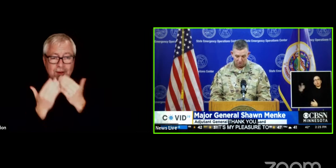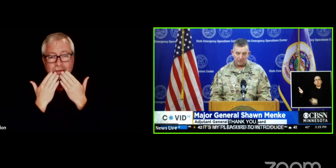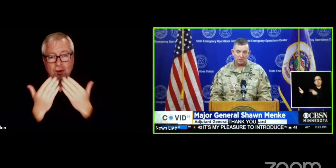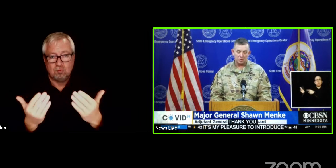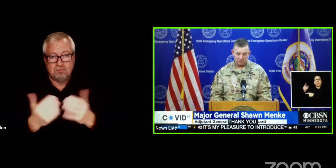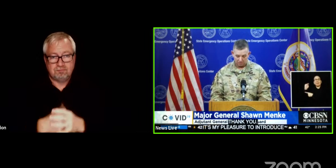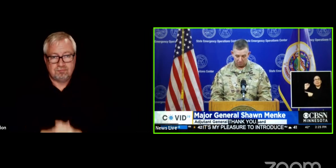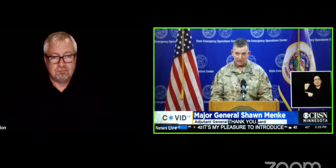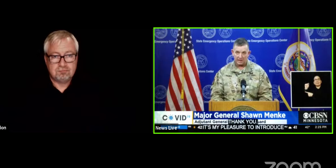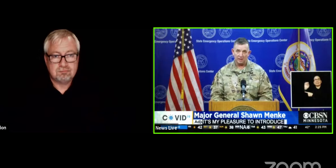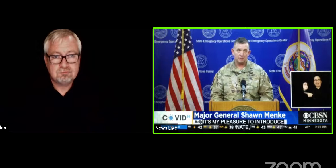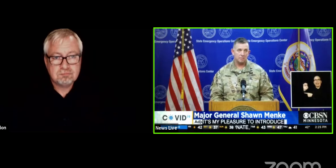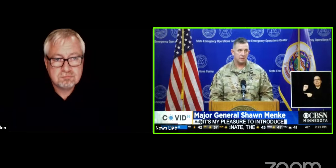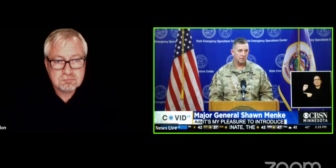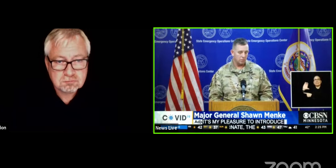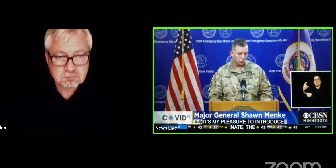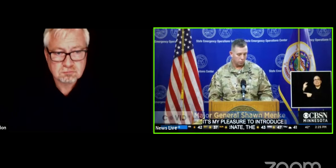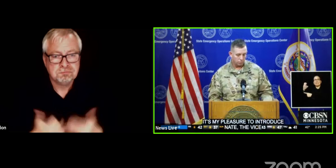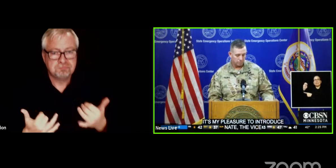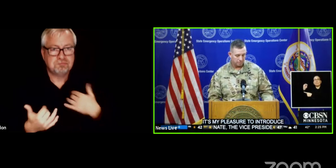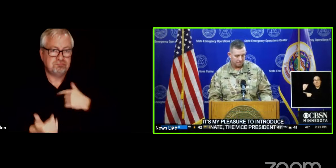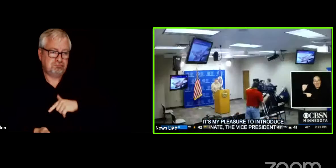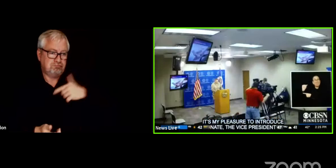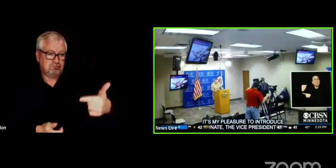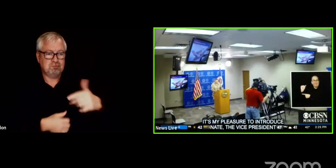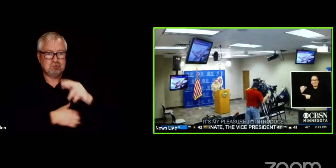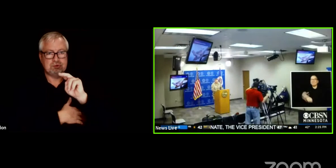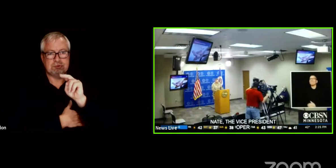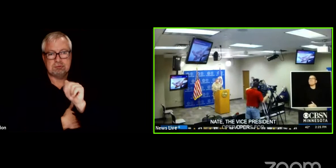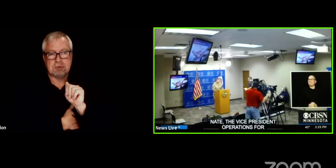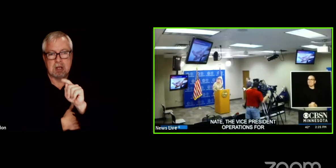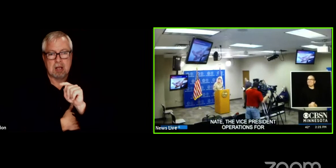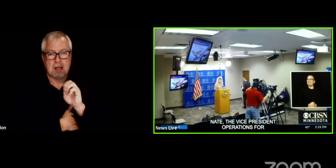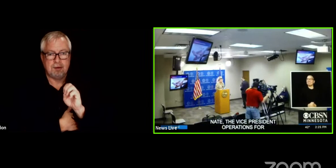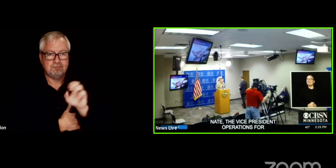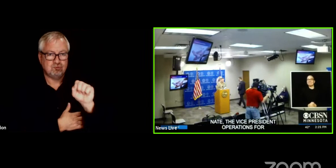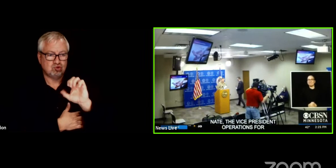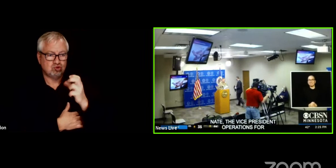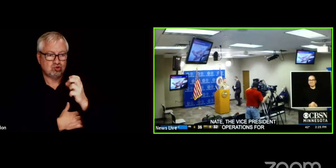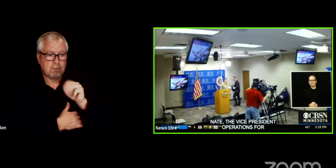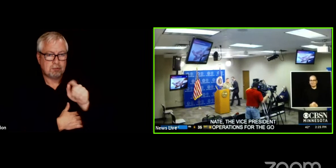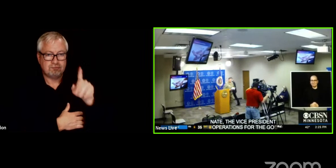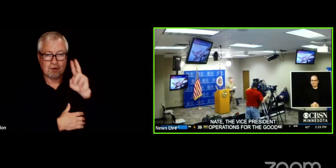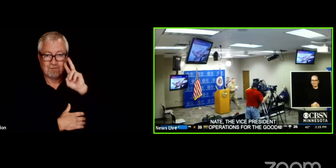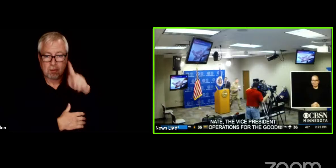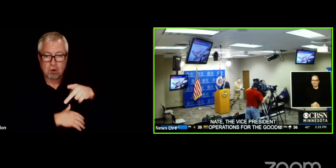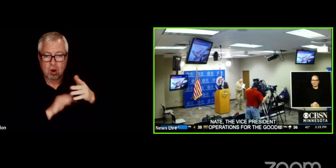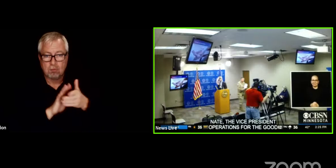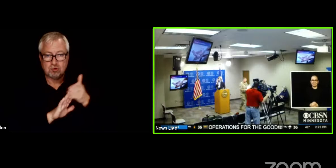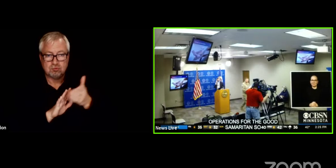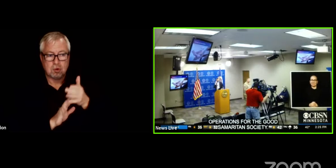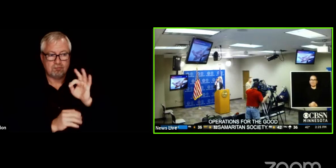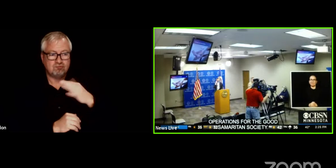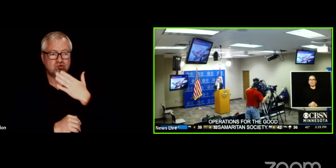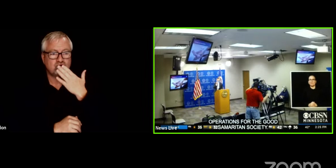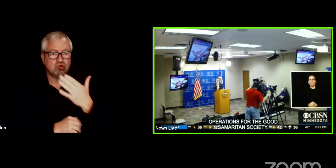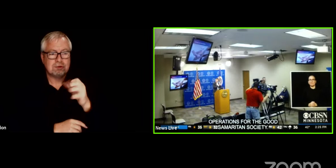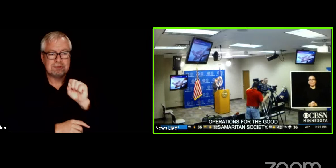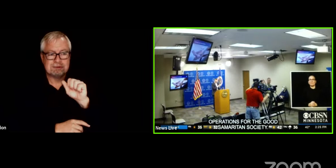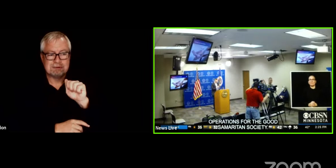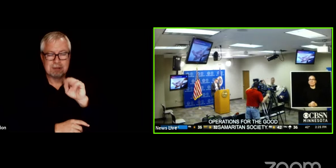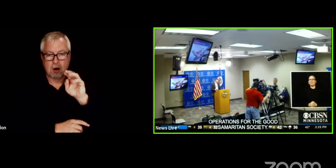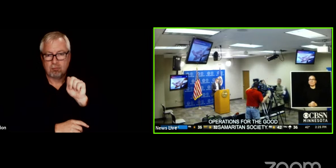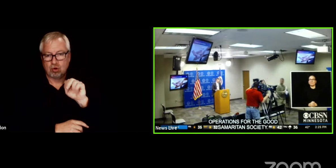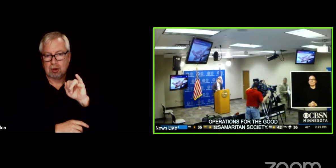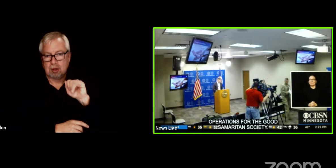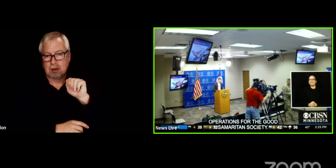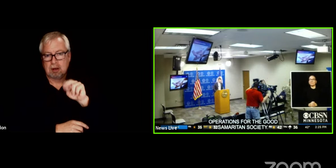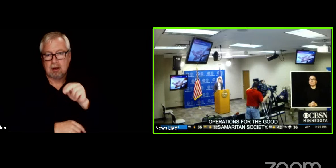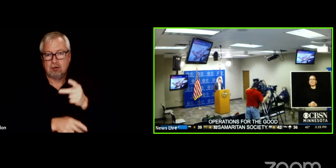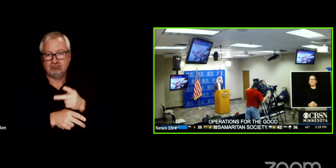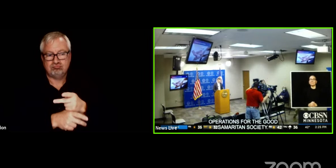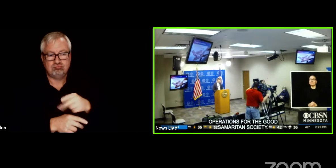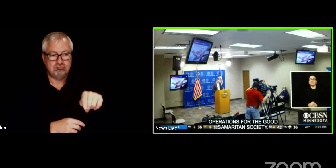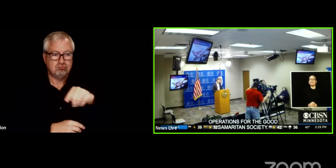SAMARITAN SOCIETIES. ≫ GOVERNOR